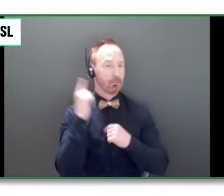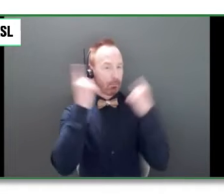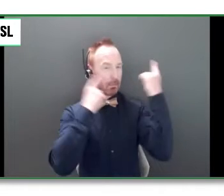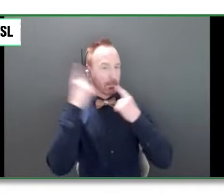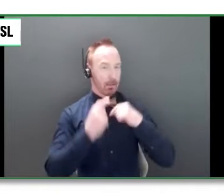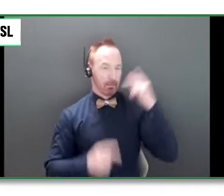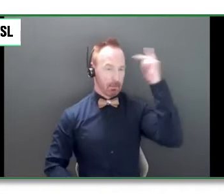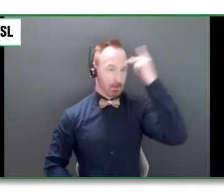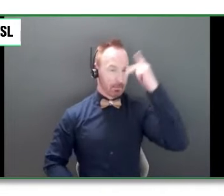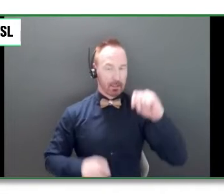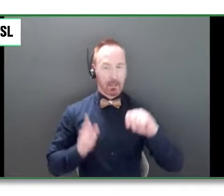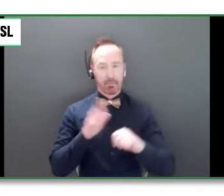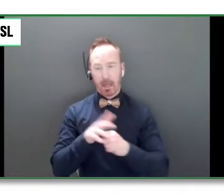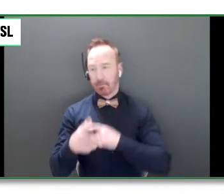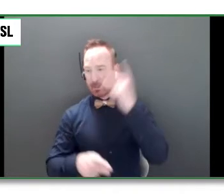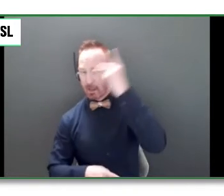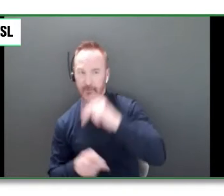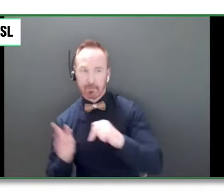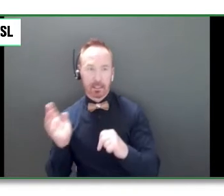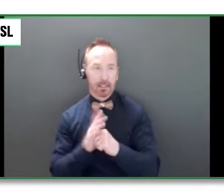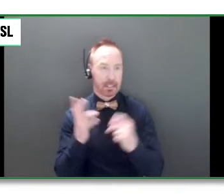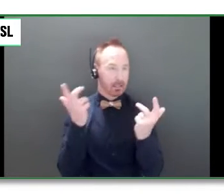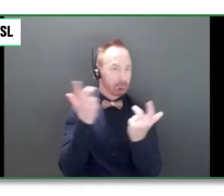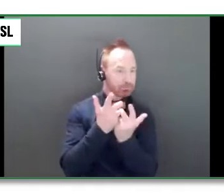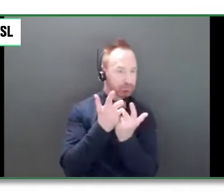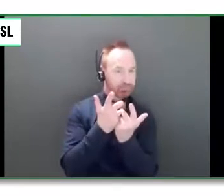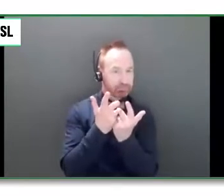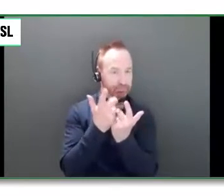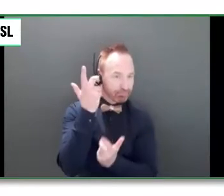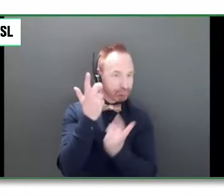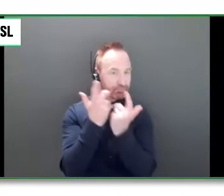with each other. Next slide please.